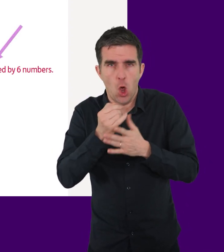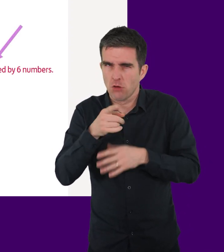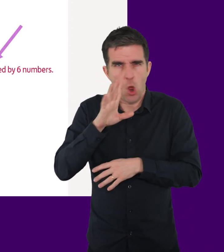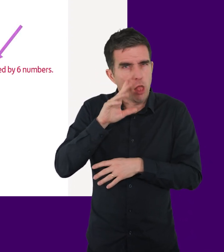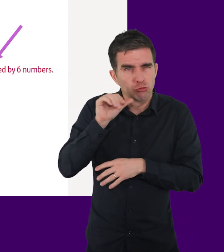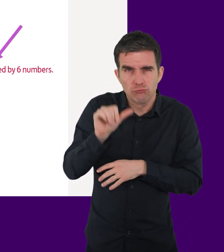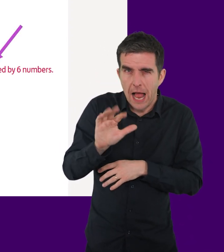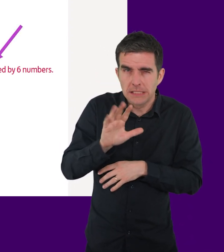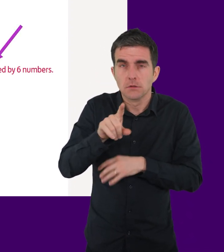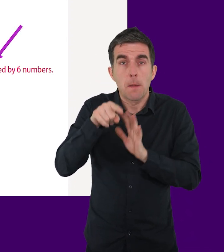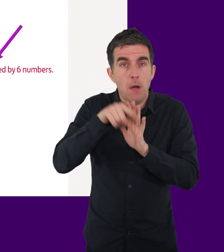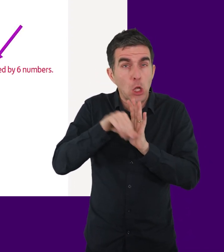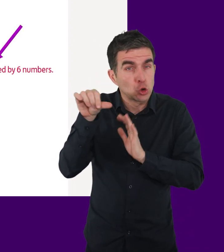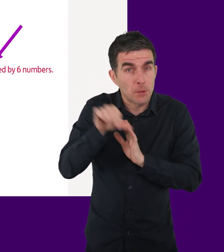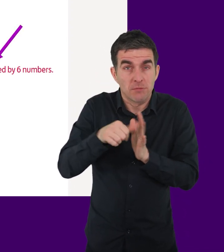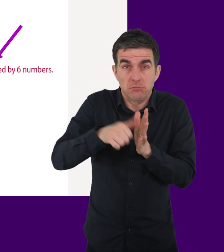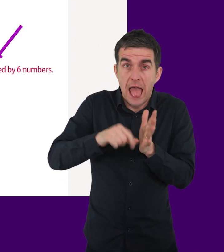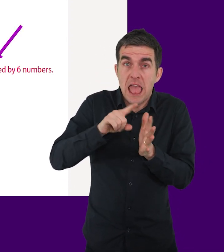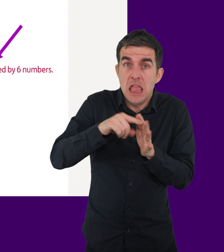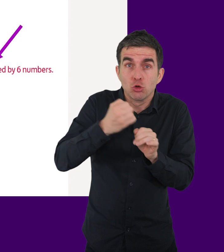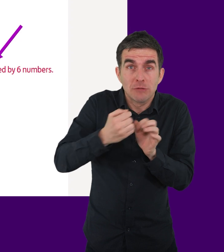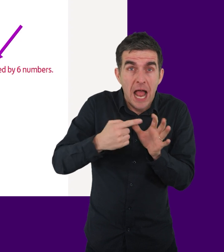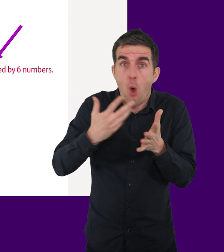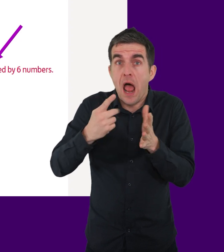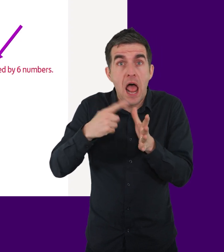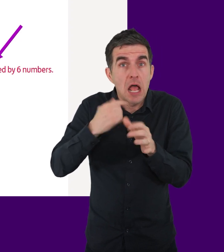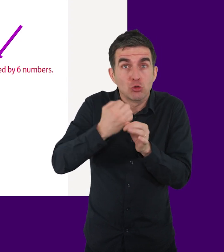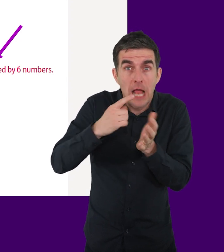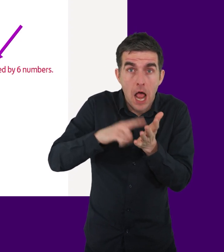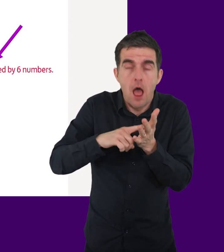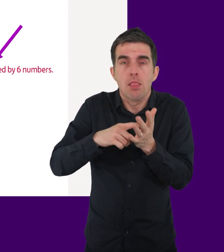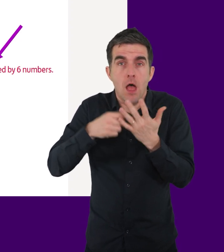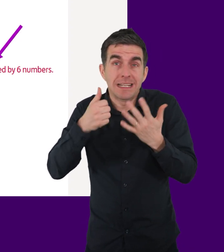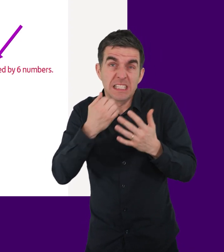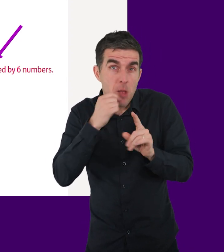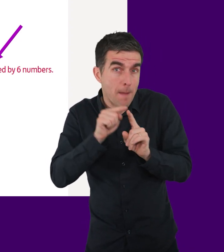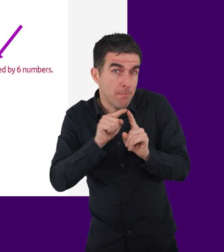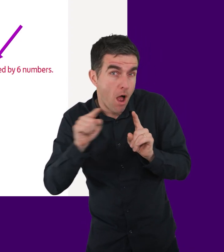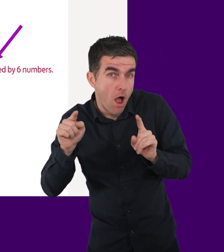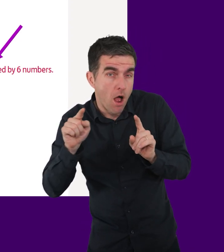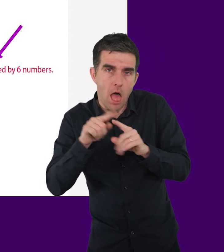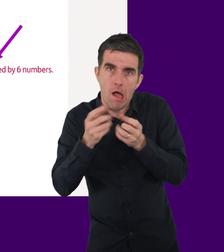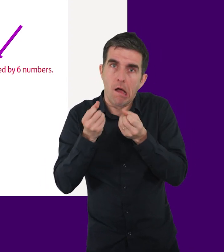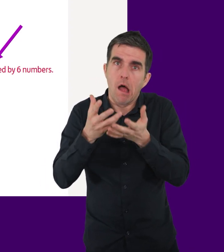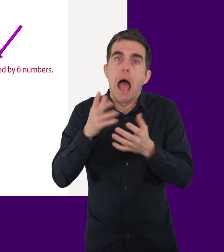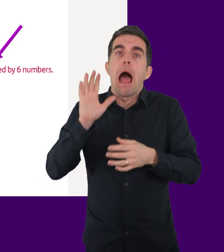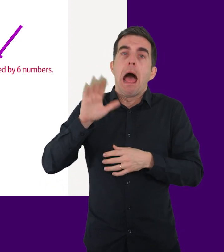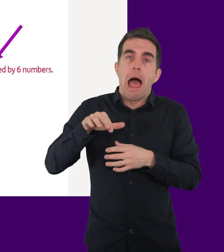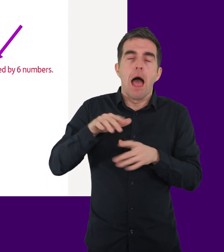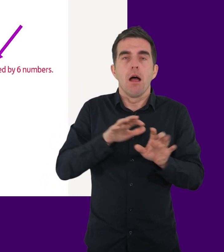"This doesn't look right. Your policy number starts with EG A or AG L followed by six numbers"